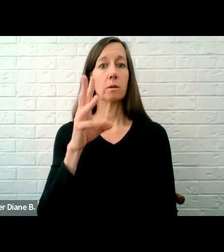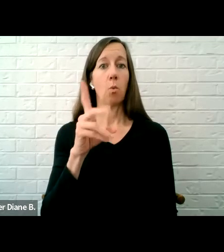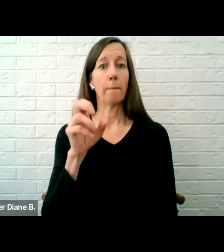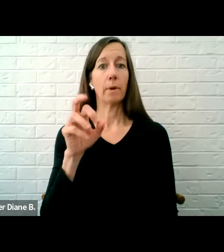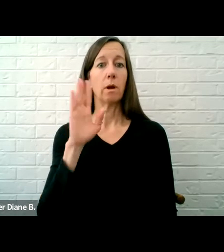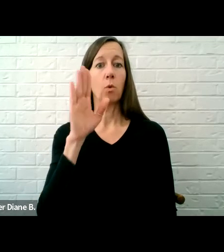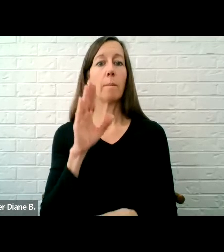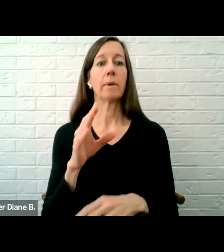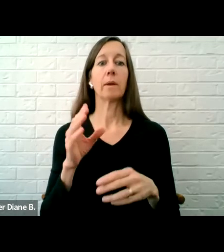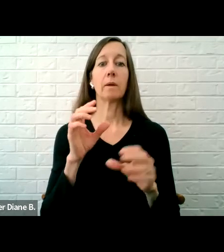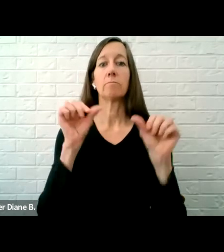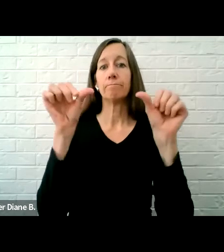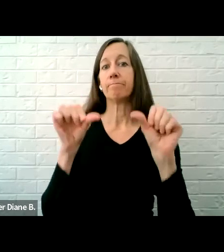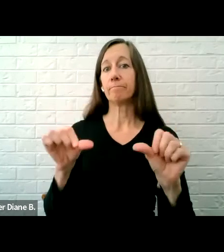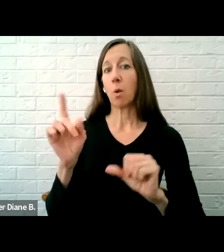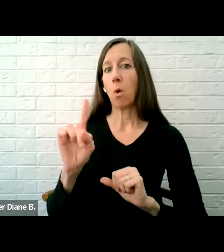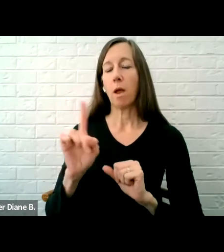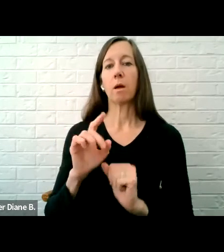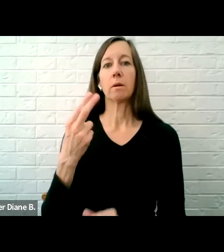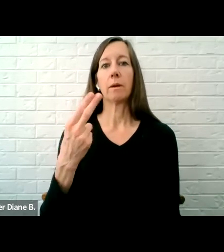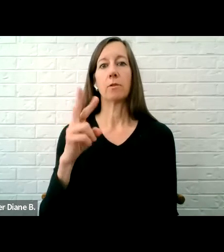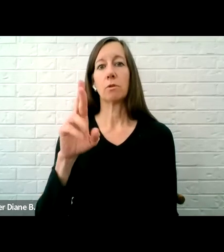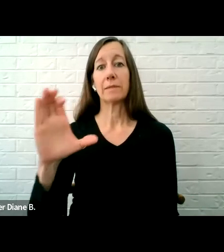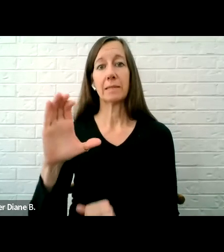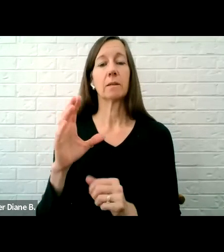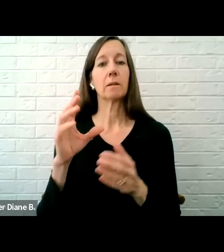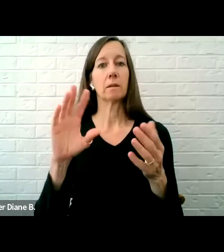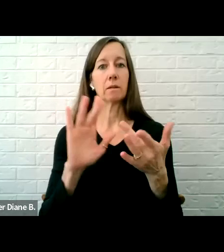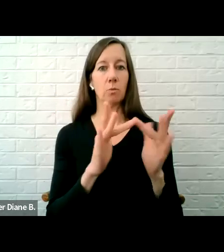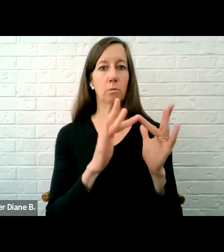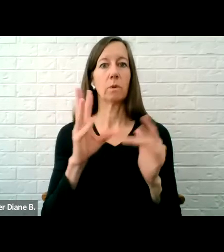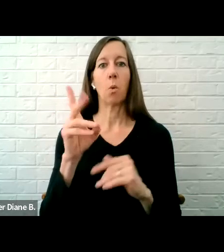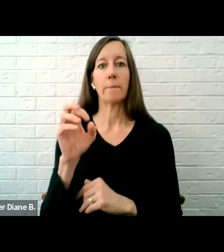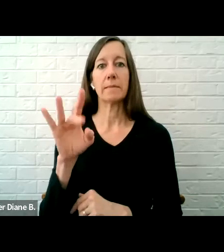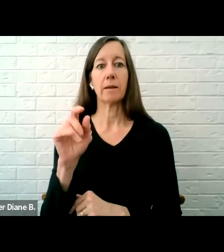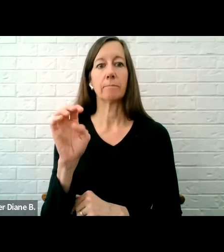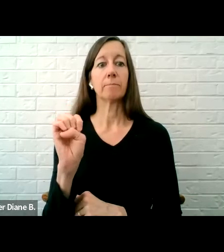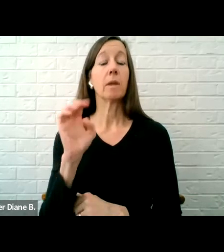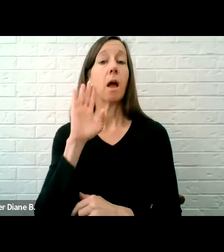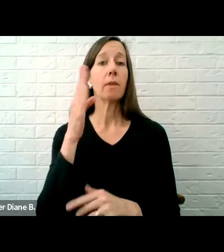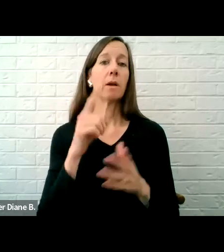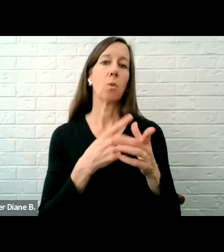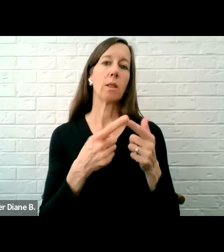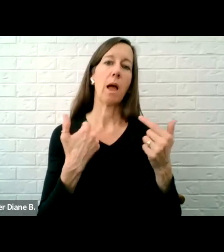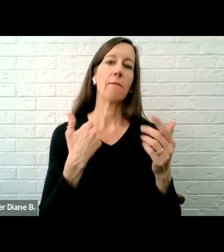Website. And that will also have the resources that we've posted in the chat available on the